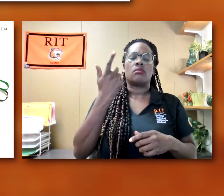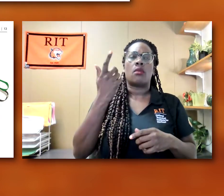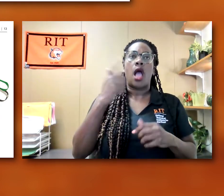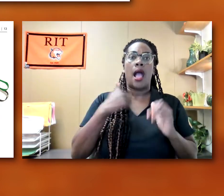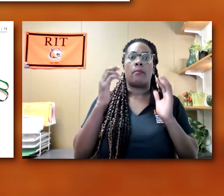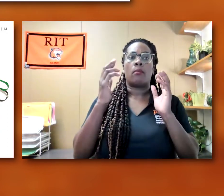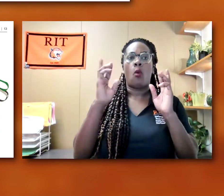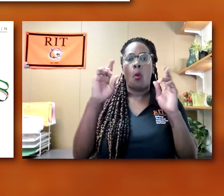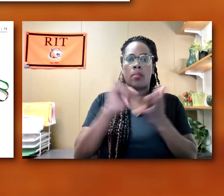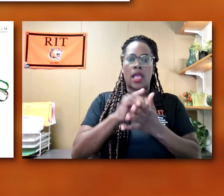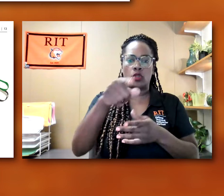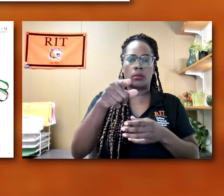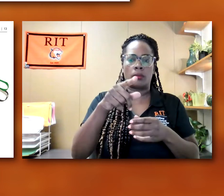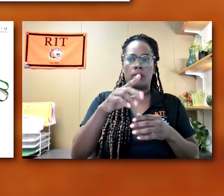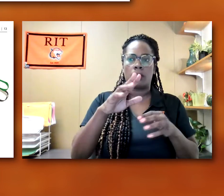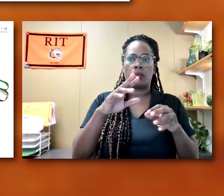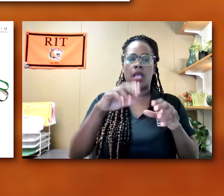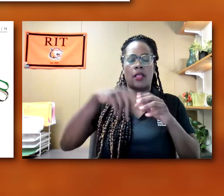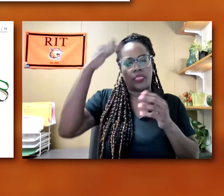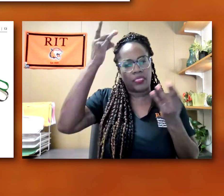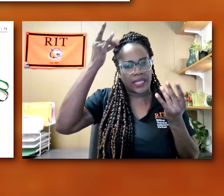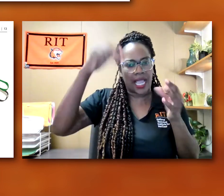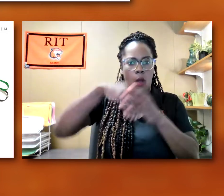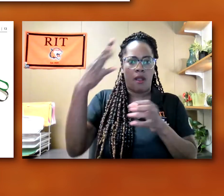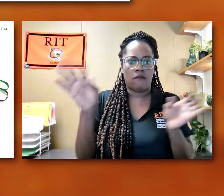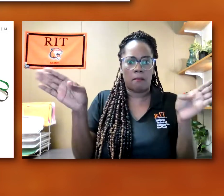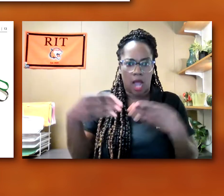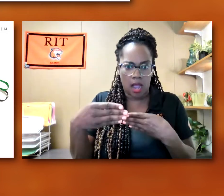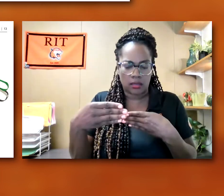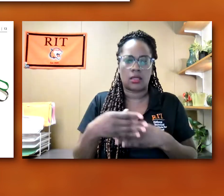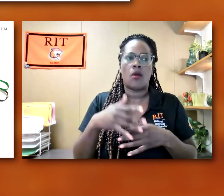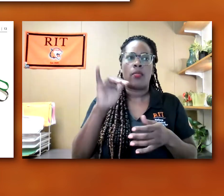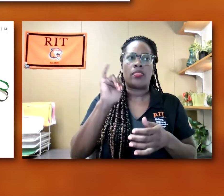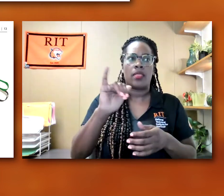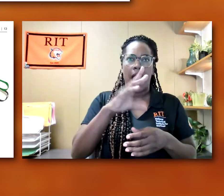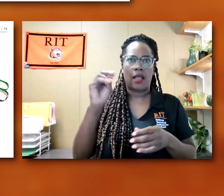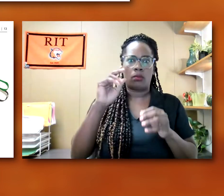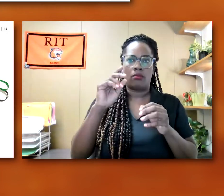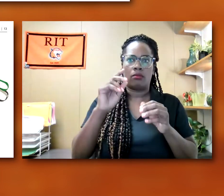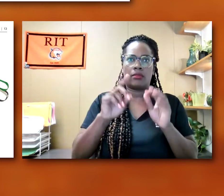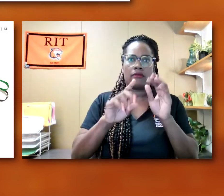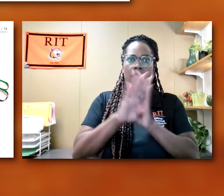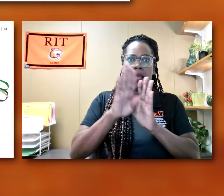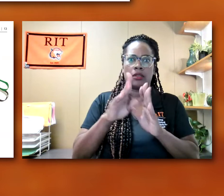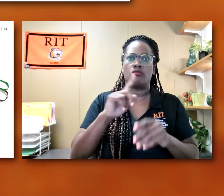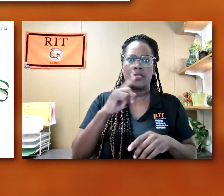You don't have to follow this to a T. I'm just hoping that you all can try and think more outside of the box and get creative, get innovative